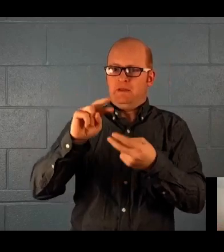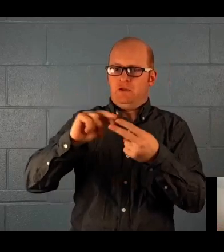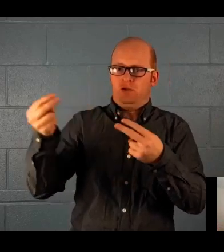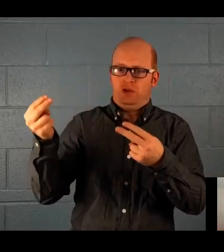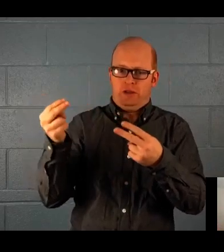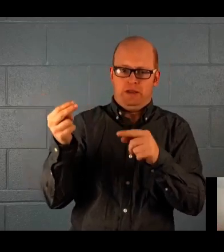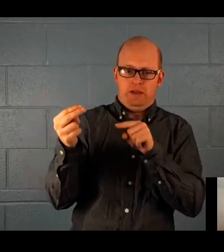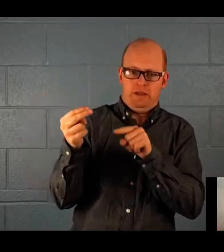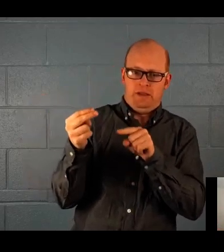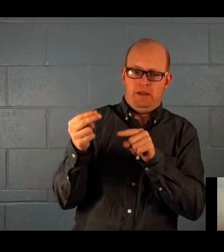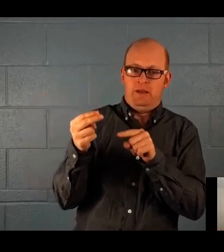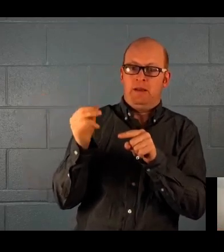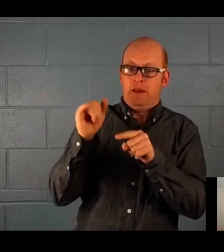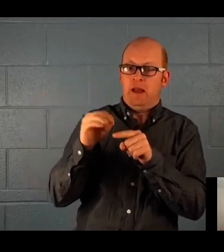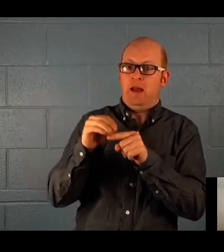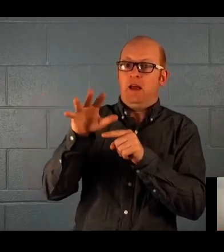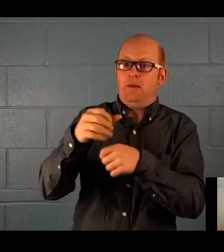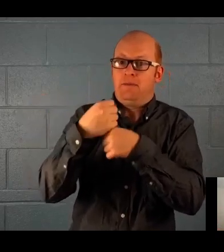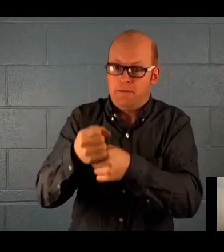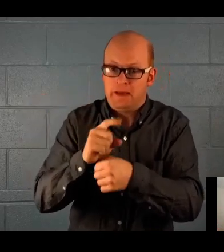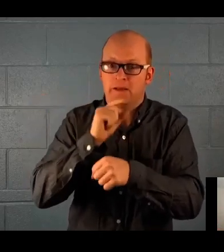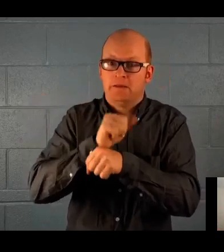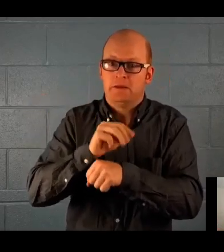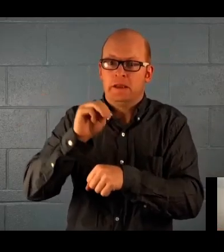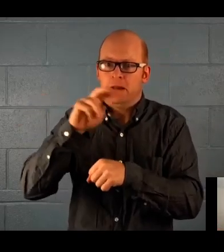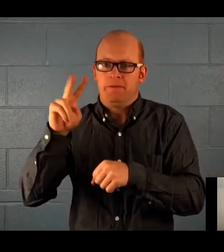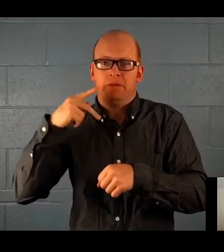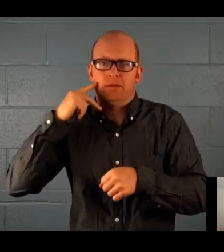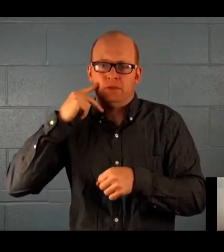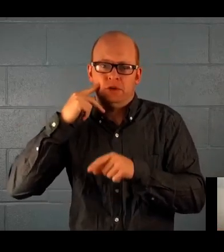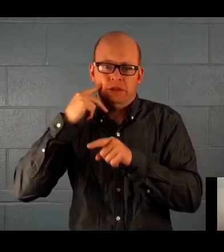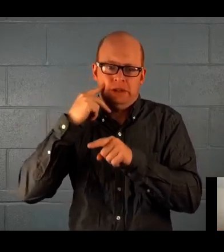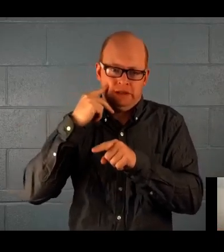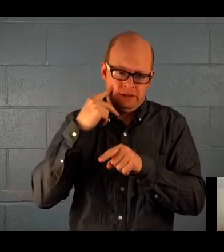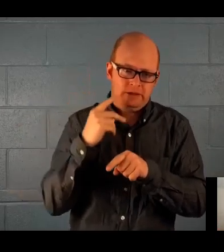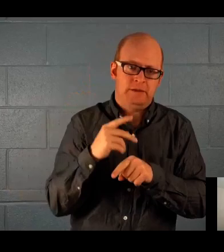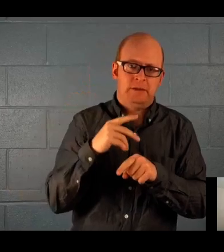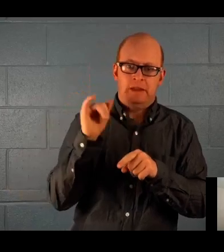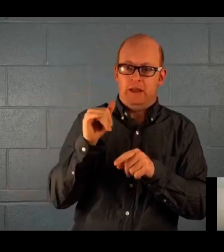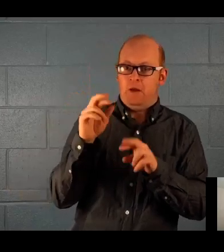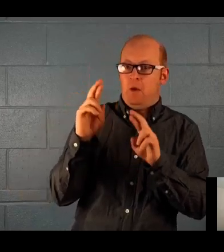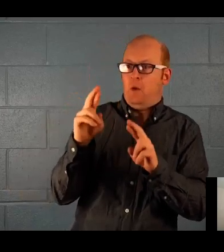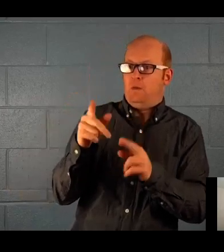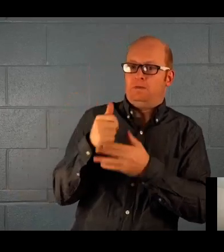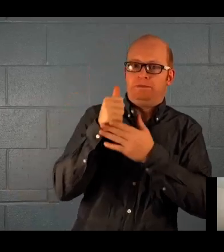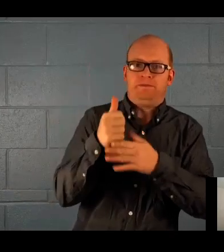And then make full length myosin VIIA protein, which will hopefully restore function to the cell.